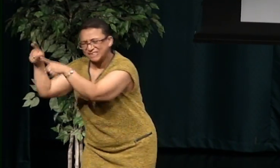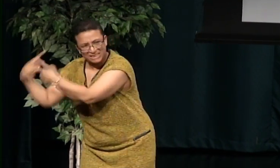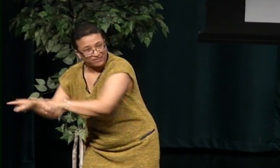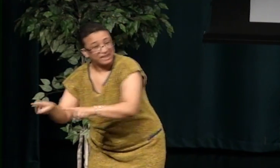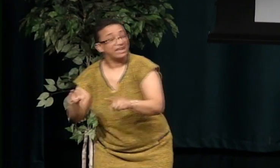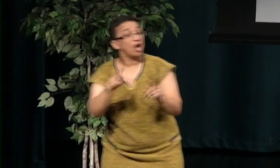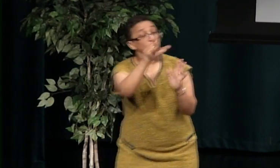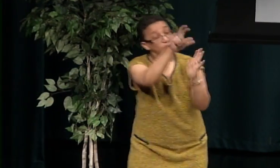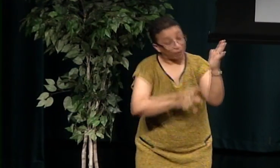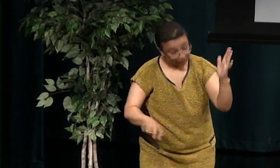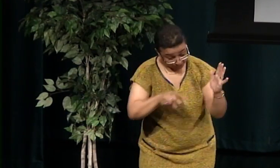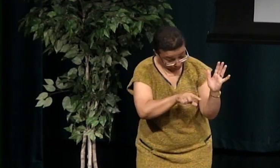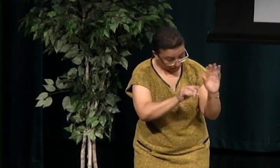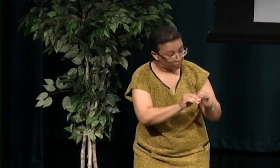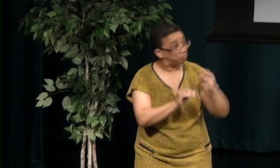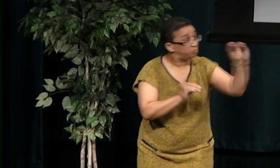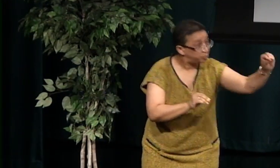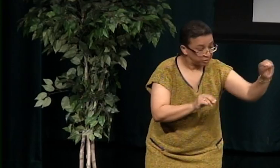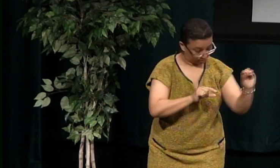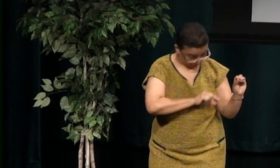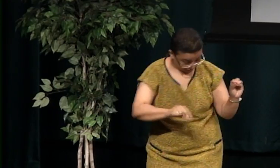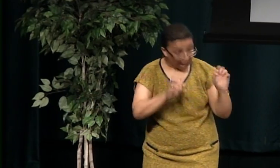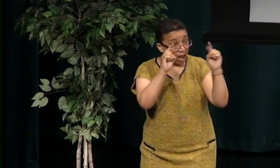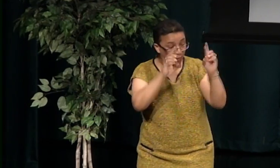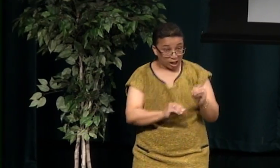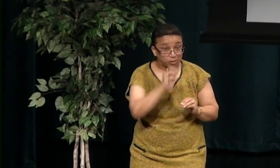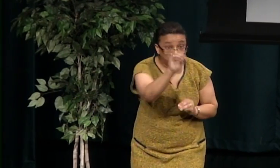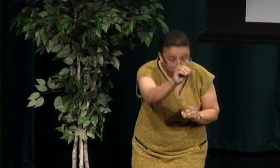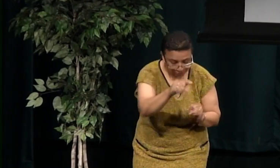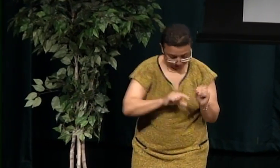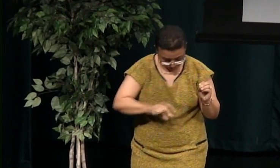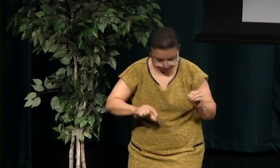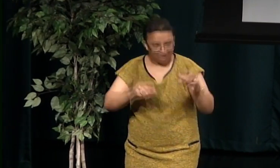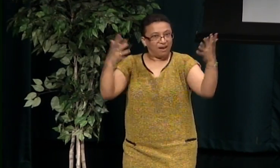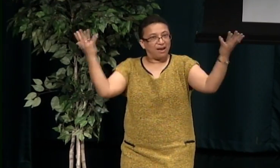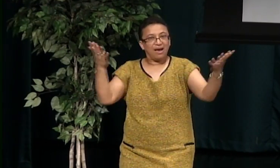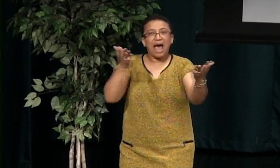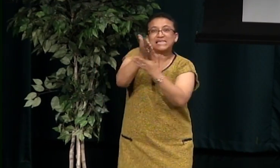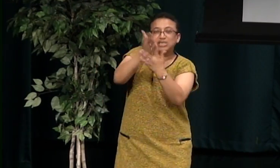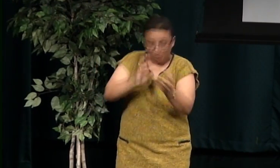Depending on what the law is,